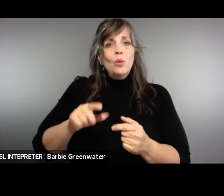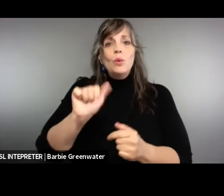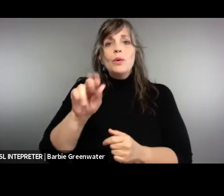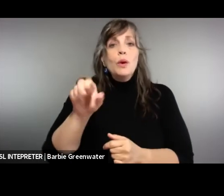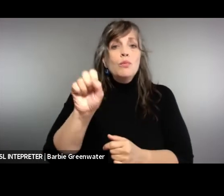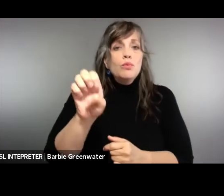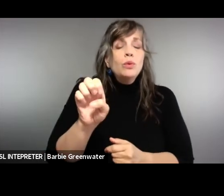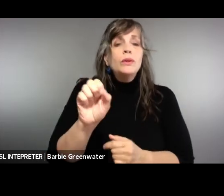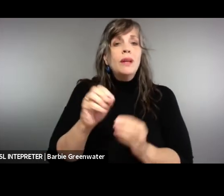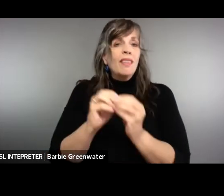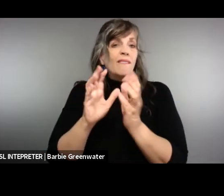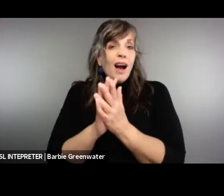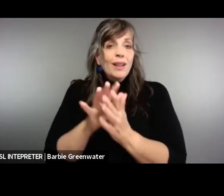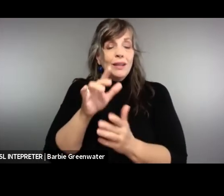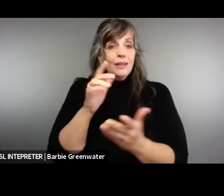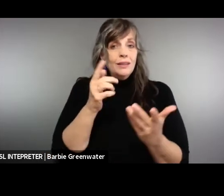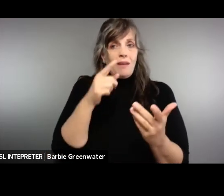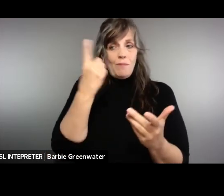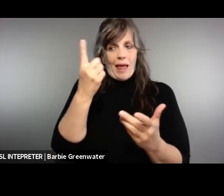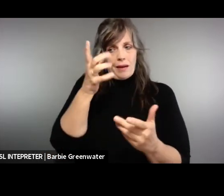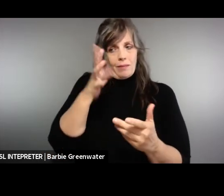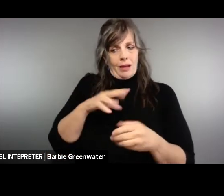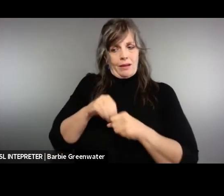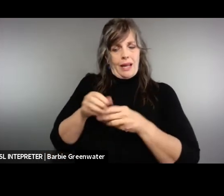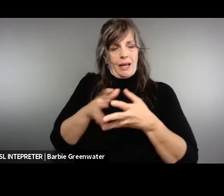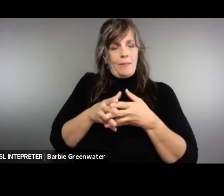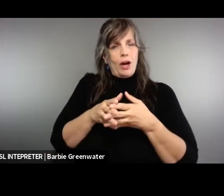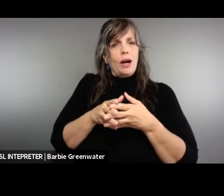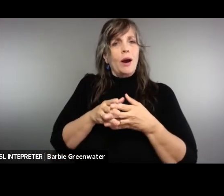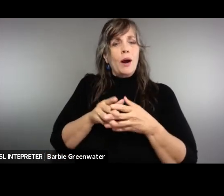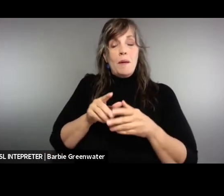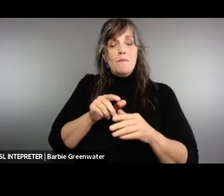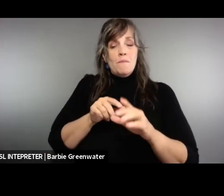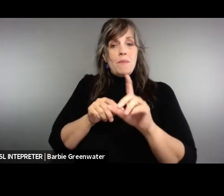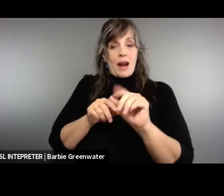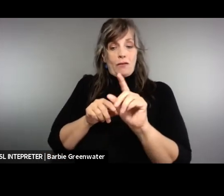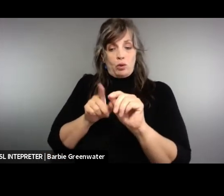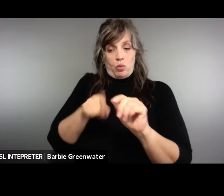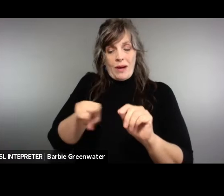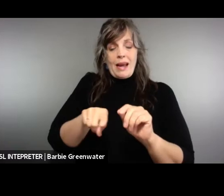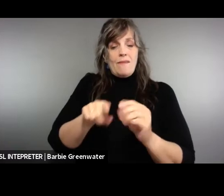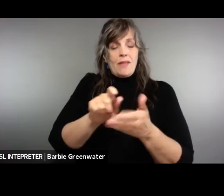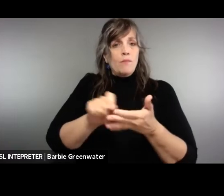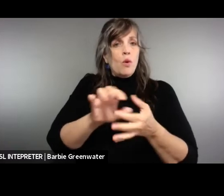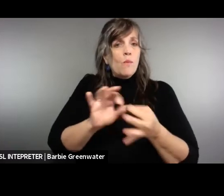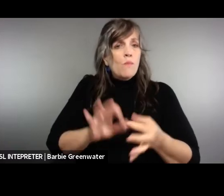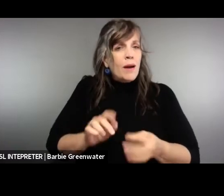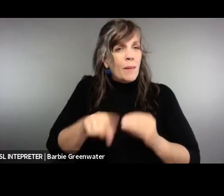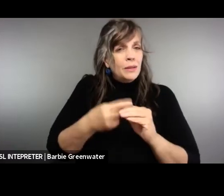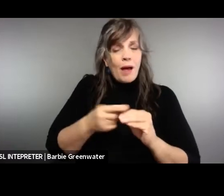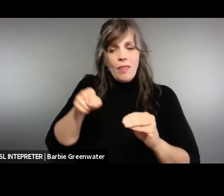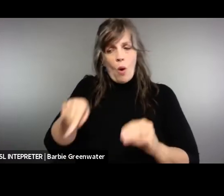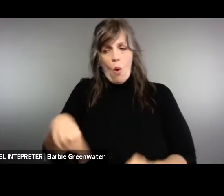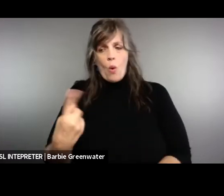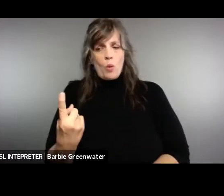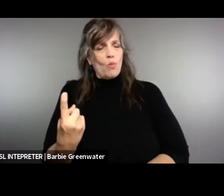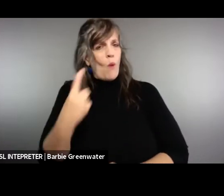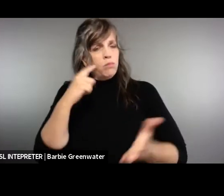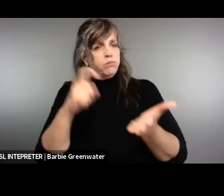actually picked up on that. But what she said that was quite important that really resonated with me. She said, "What does that do to the form?